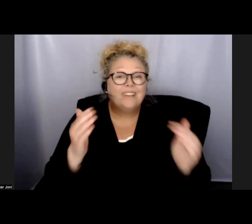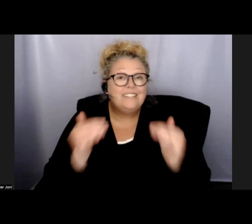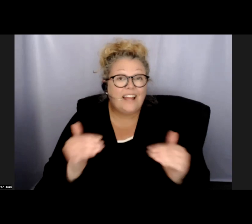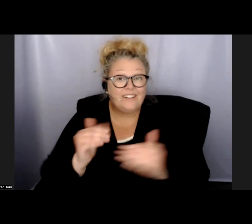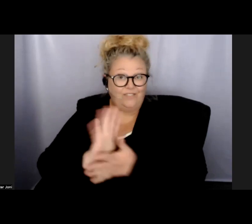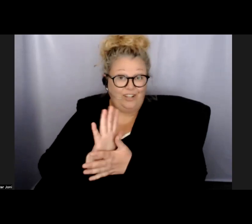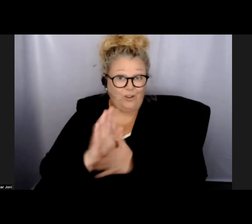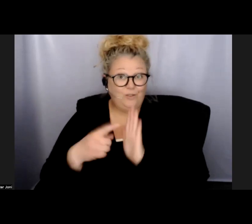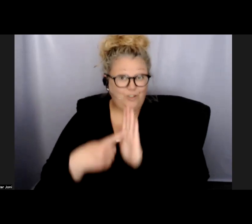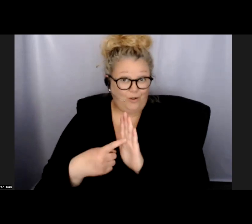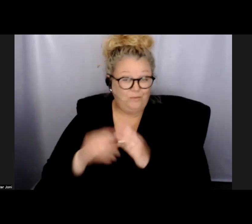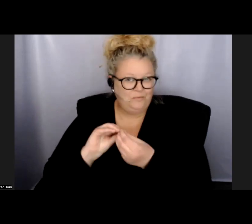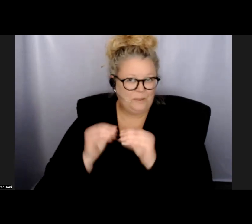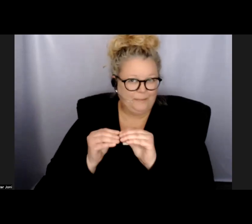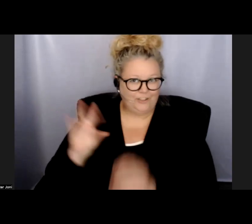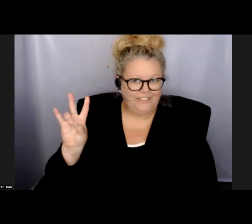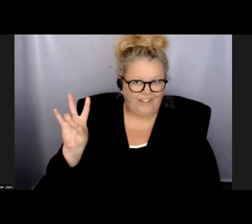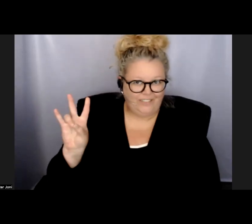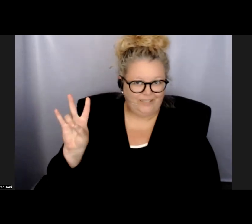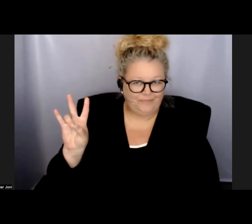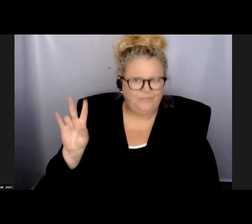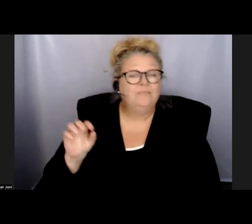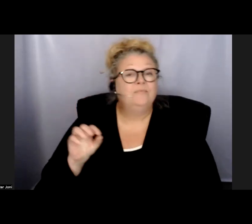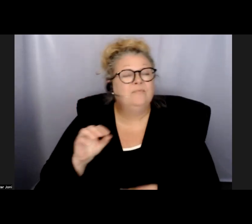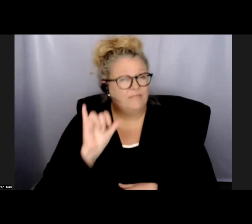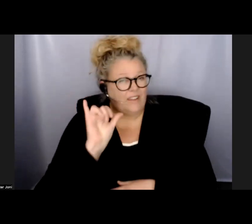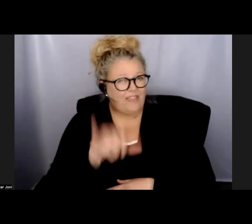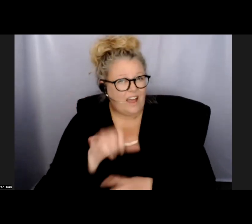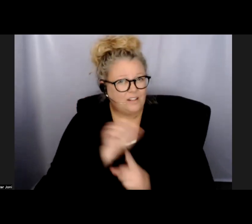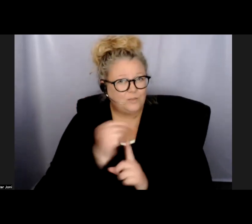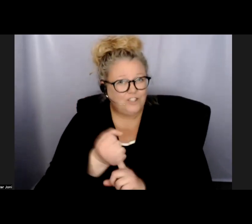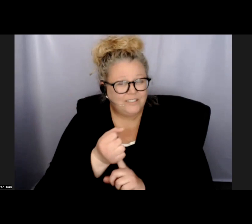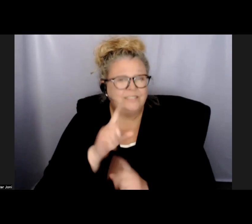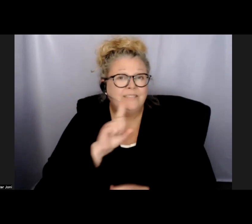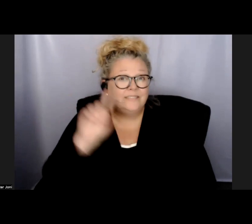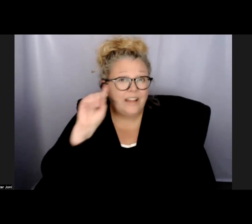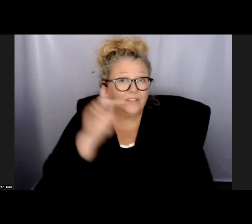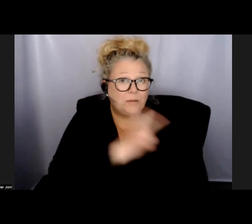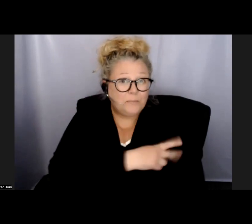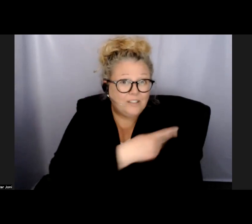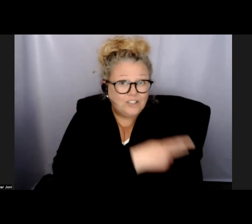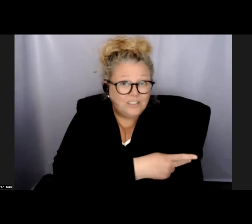video number seven and in this situation a deaf patient is calling a provider's